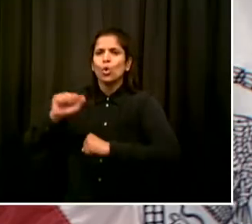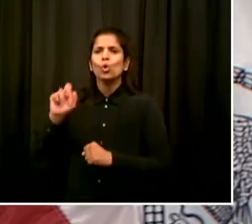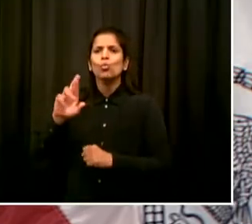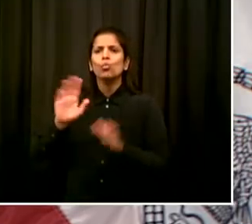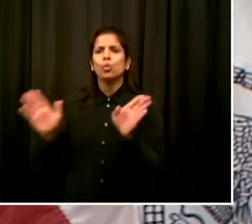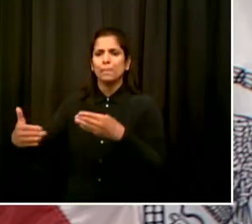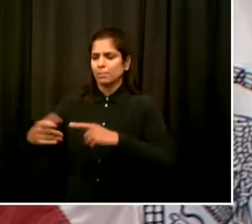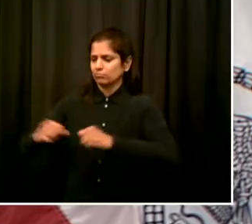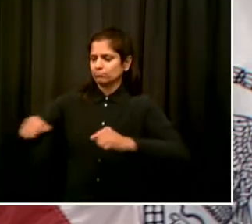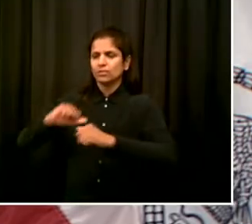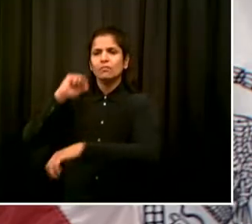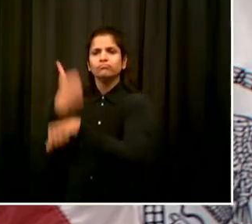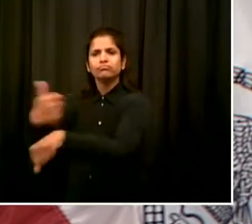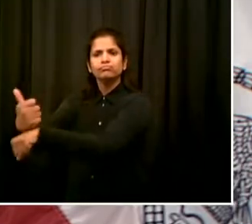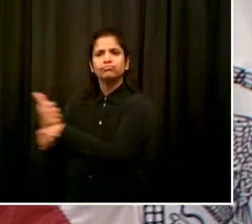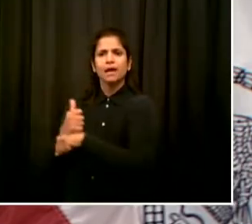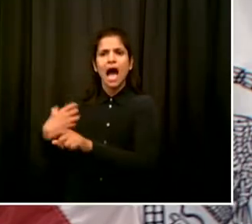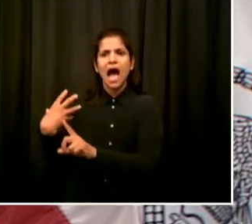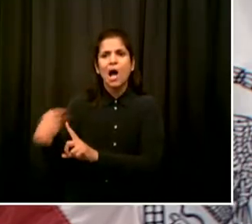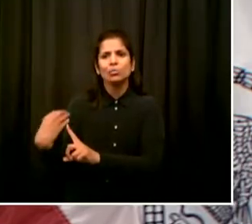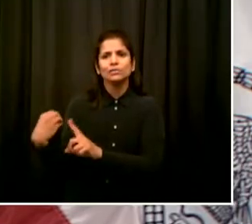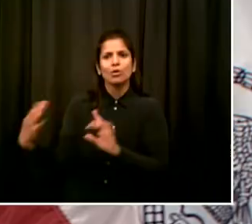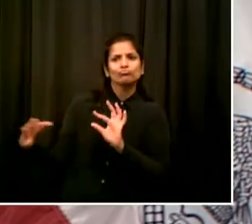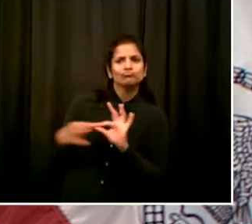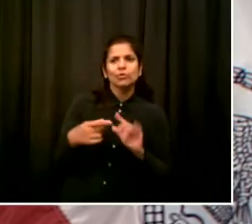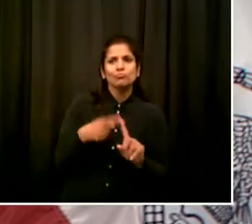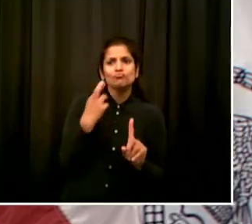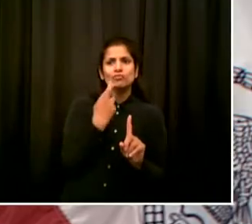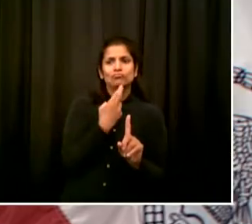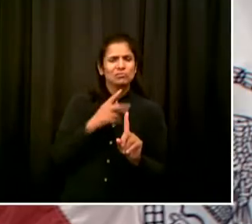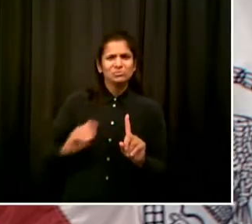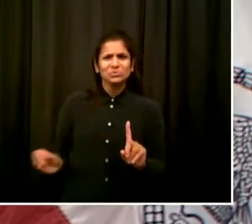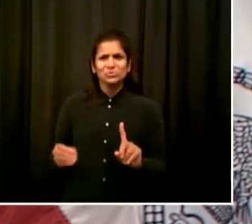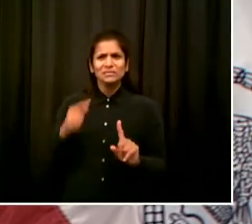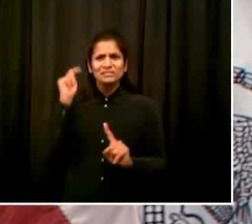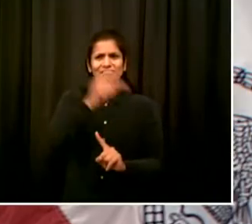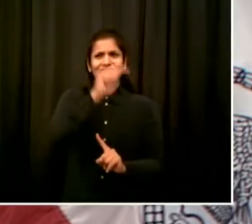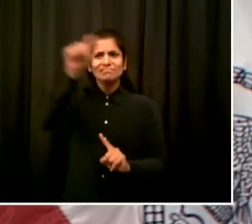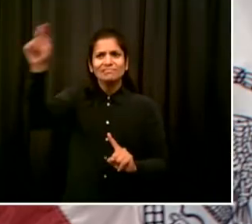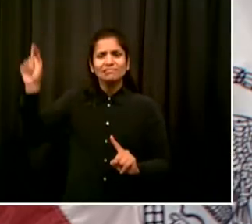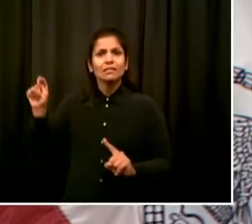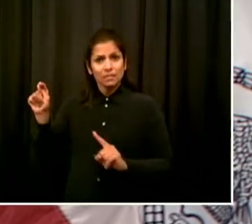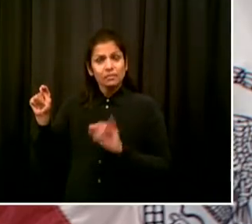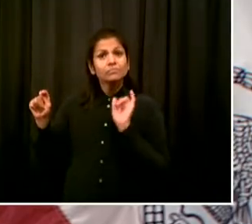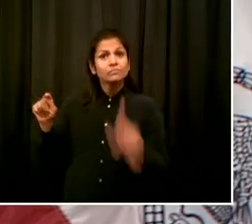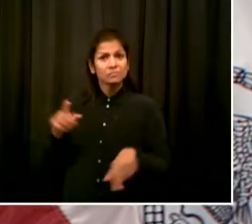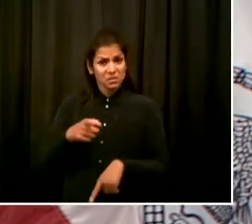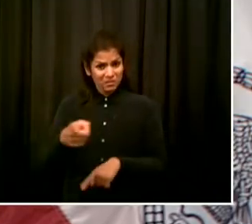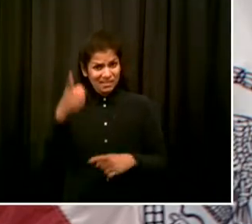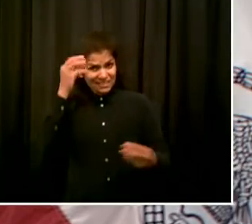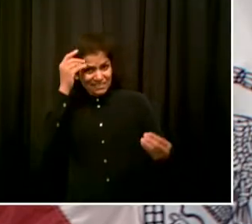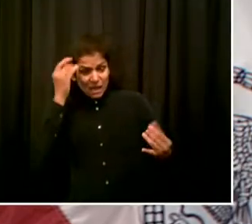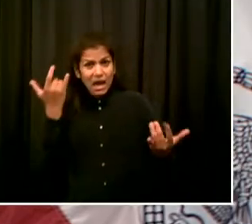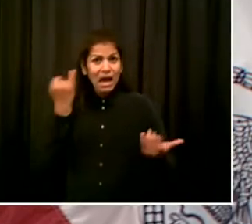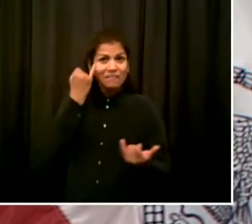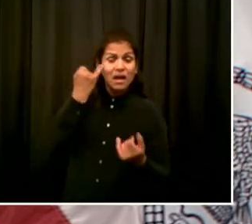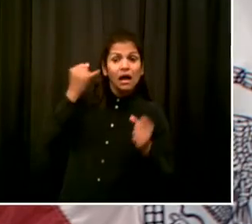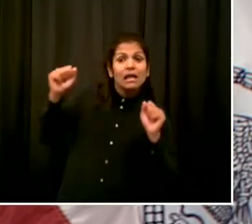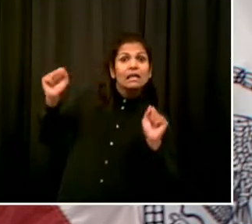DOING ON ARBOR AVENUE IN THE BRONX JUST TO HAVE A T LOREMO